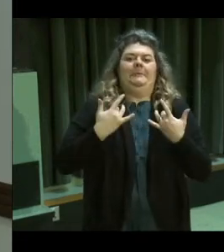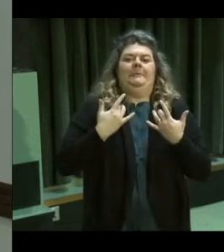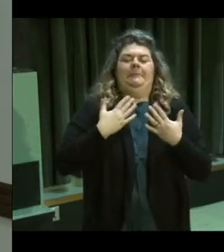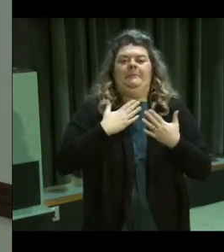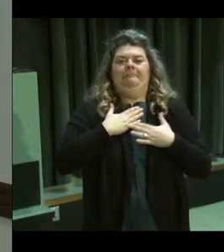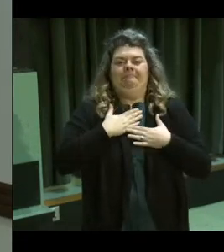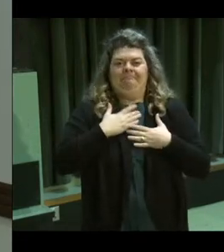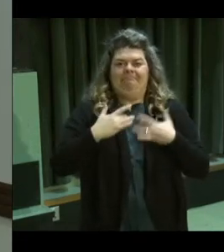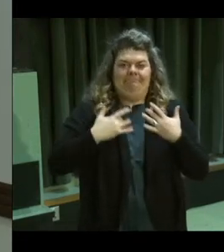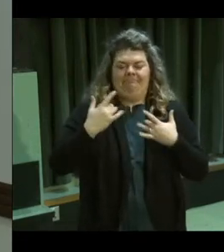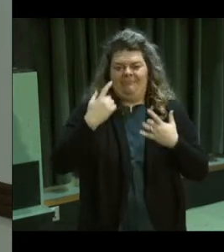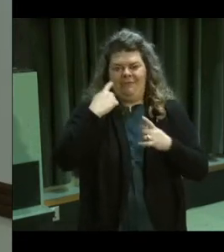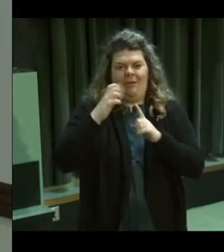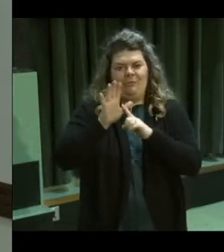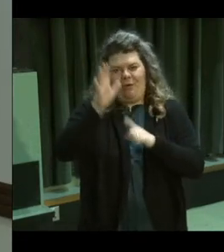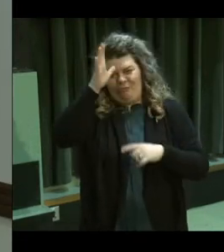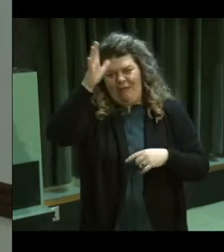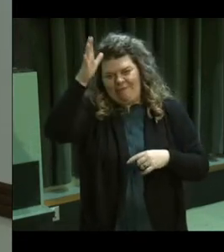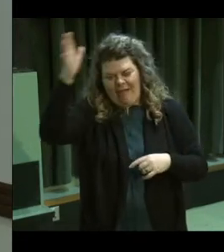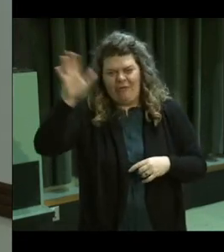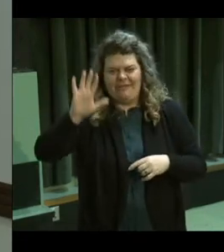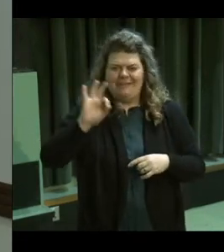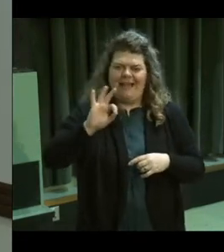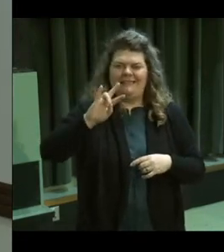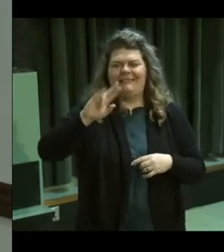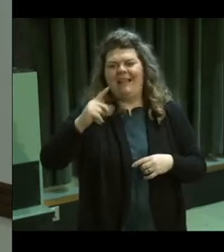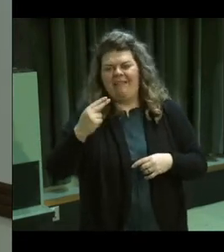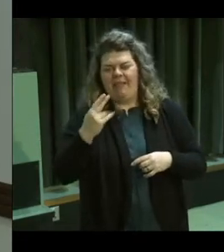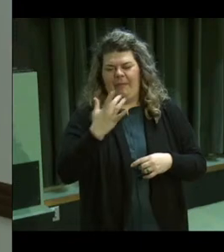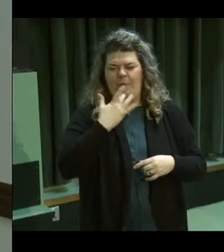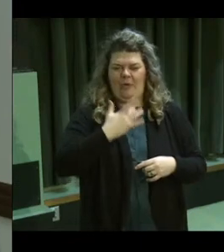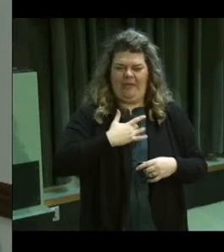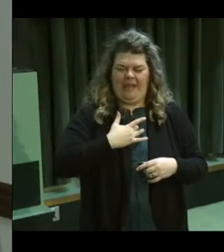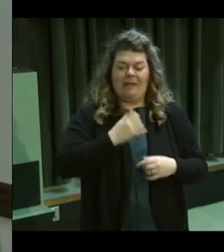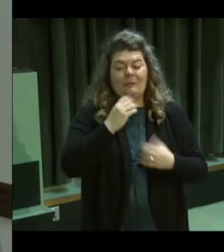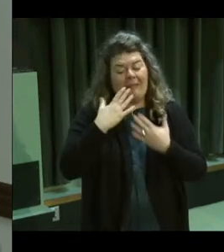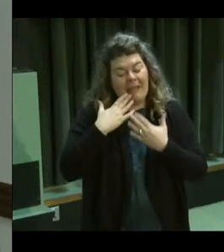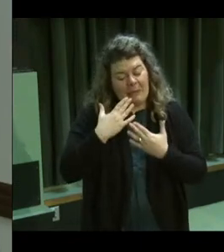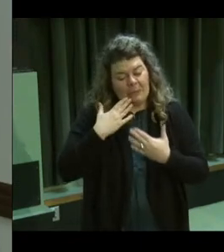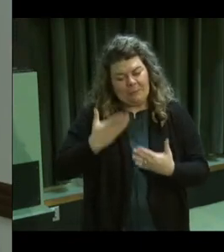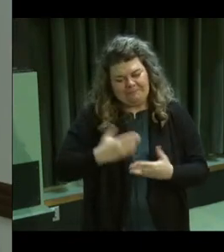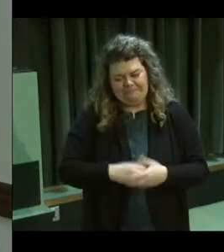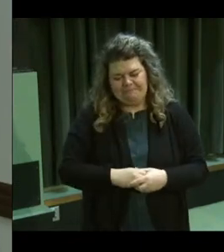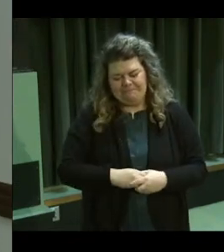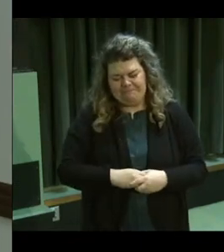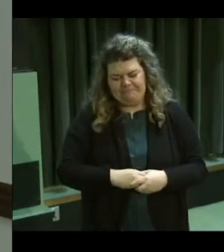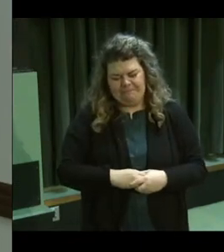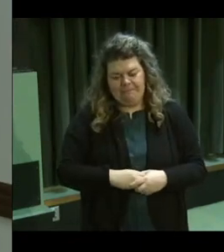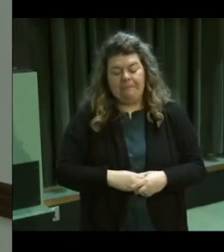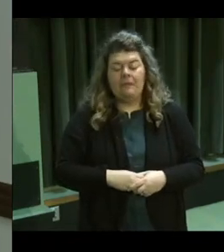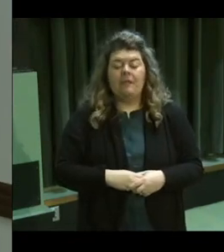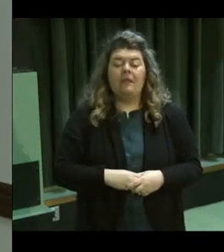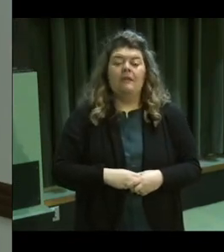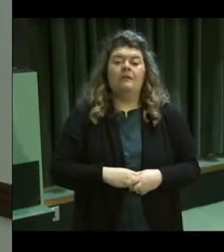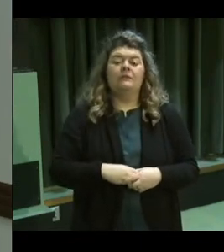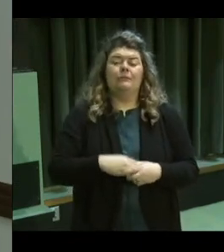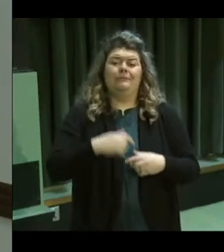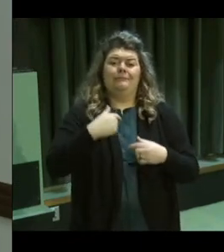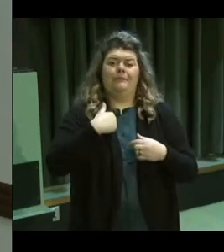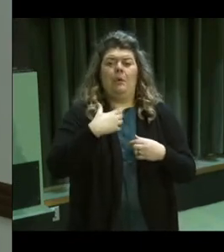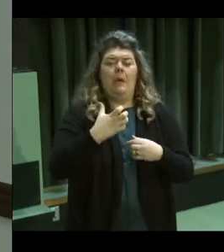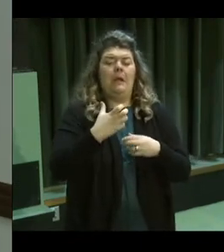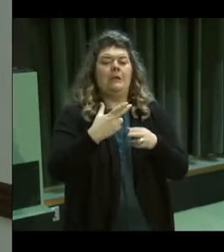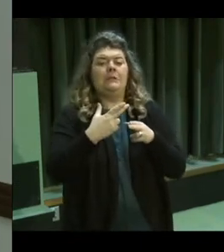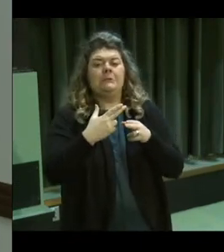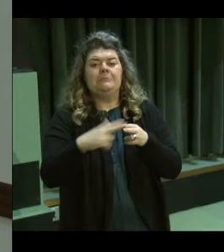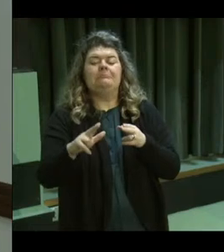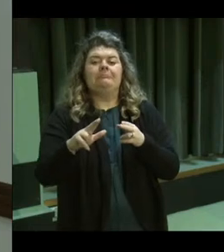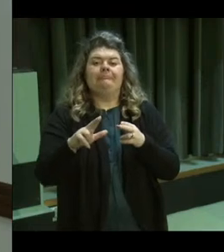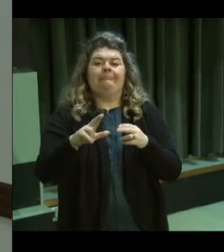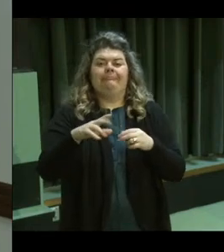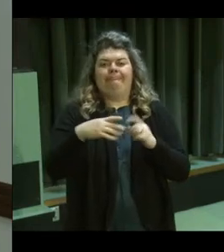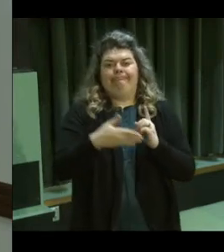event on your grandfather's 97th